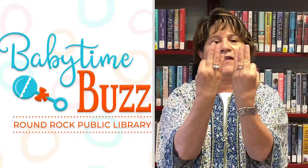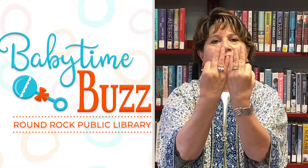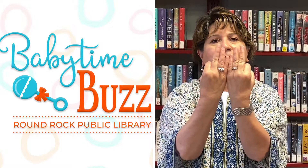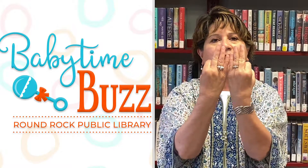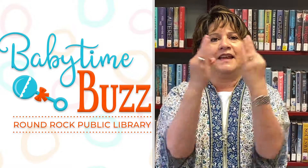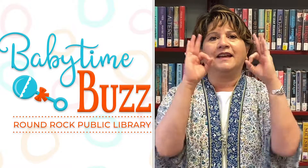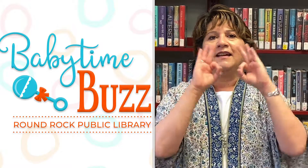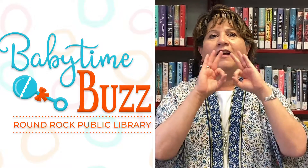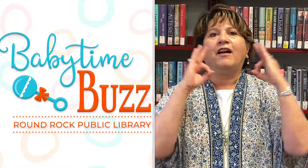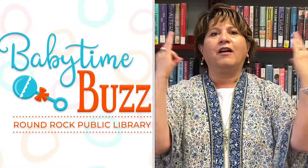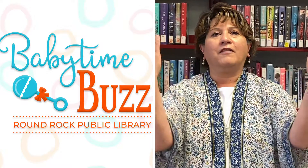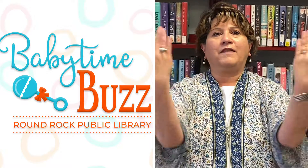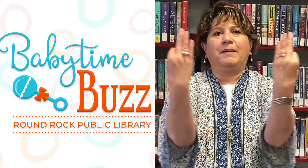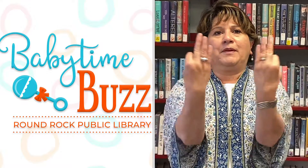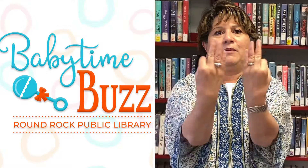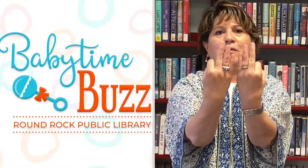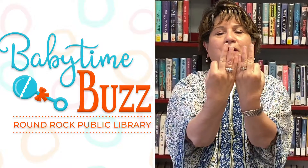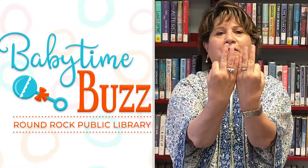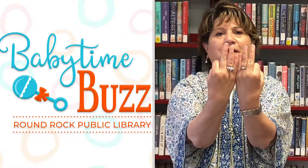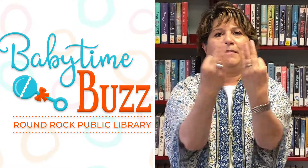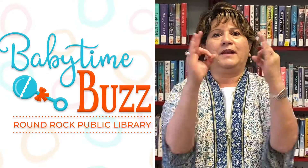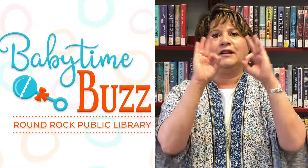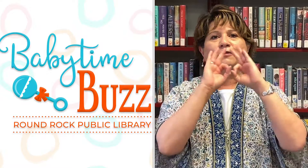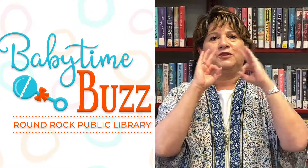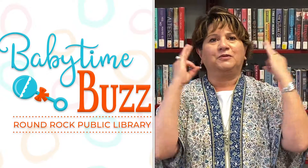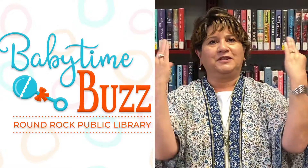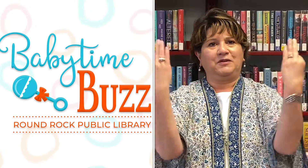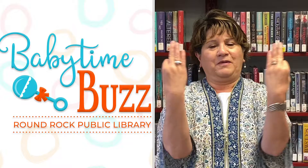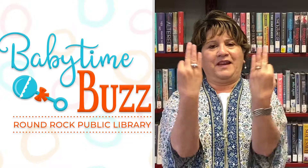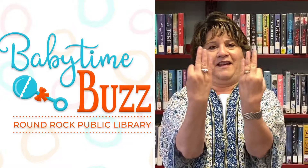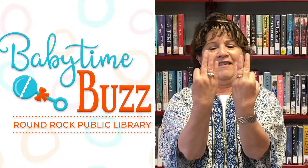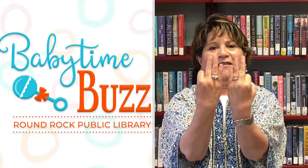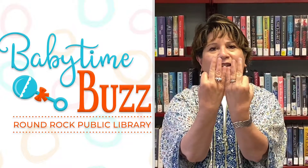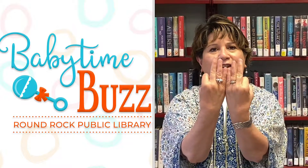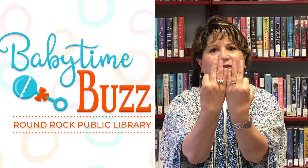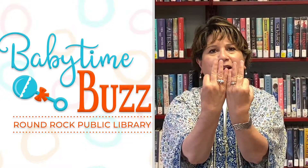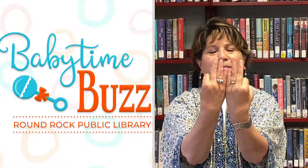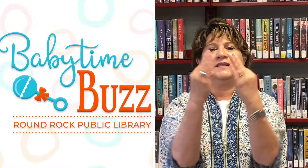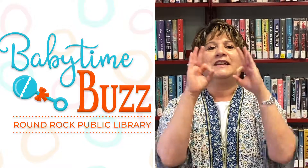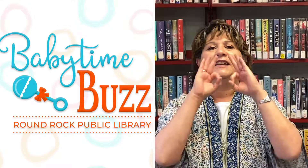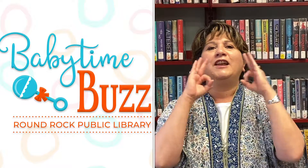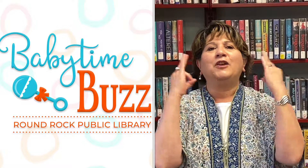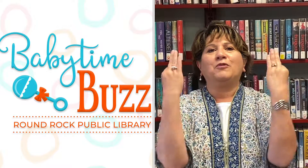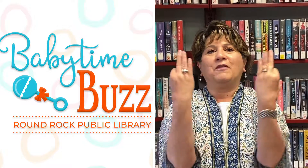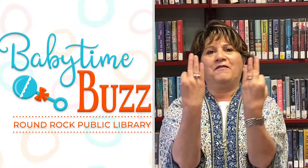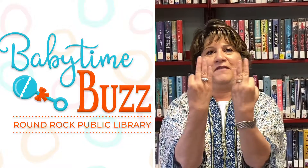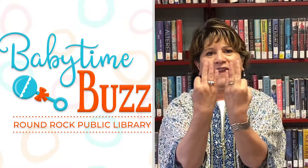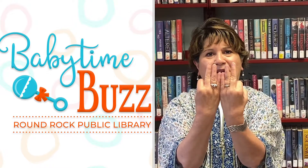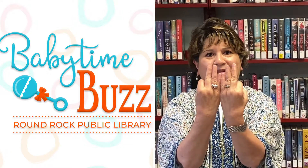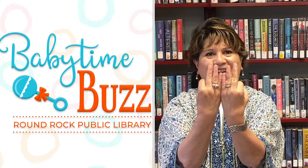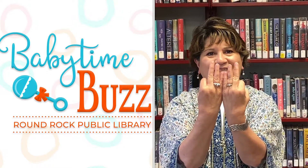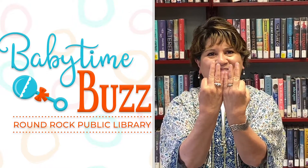family or family We want our family close to us, don't we? Like your encompassing your family